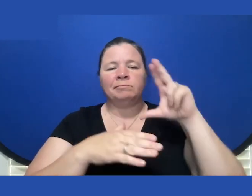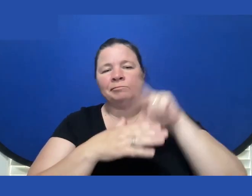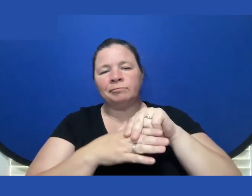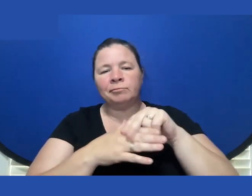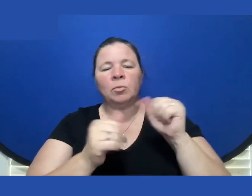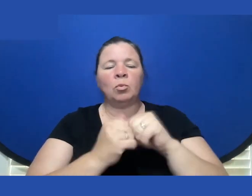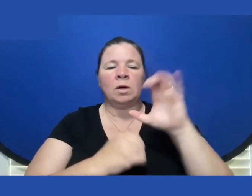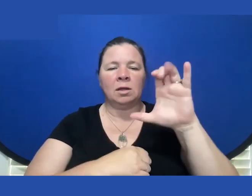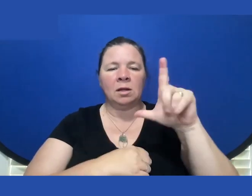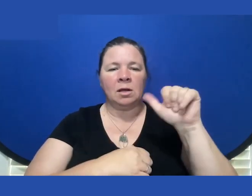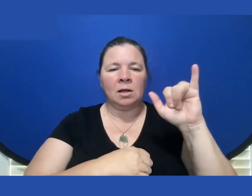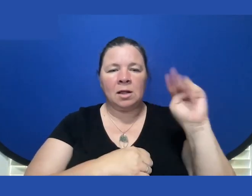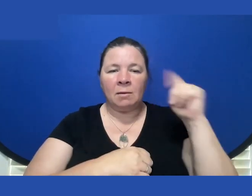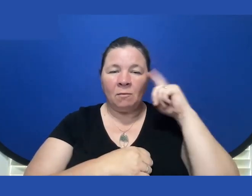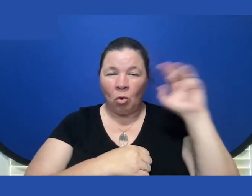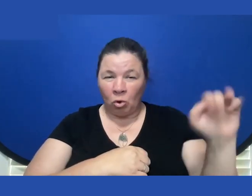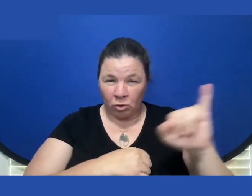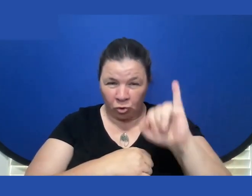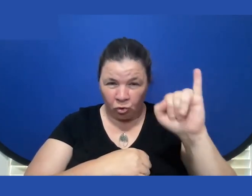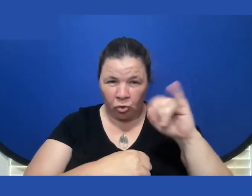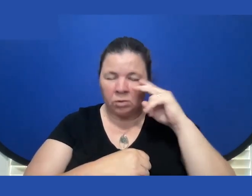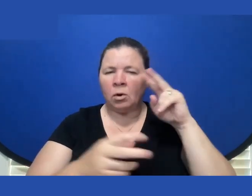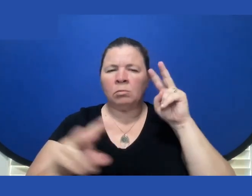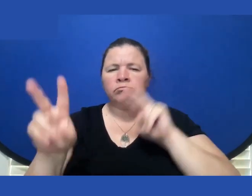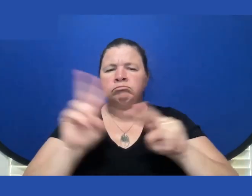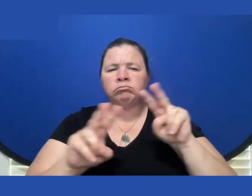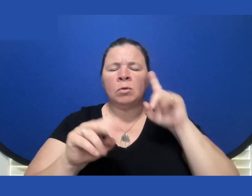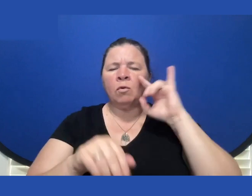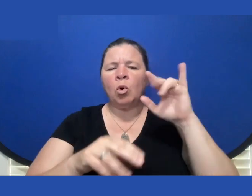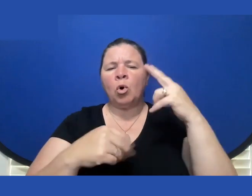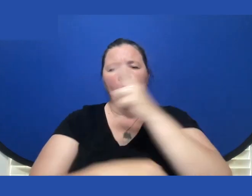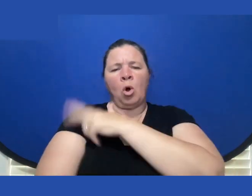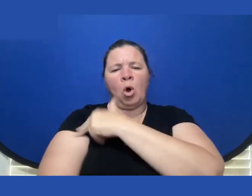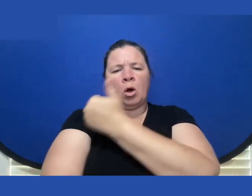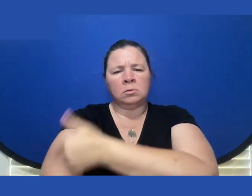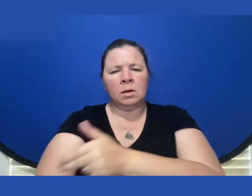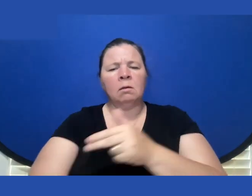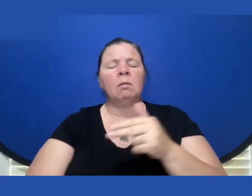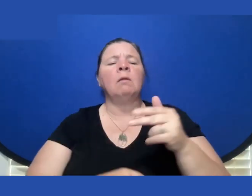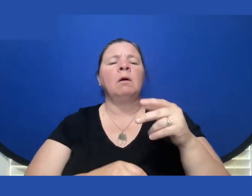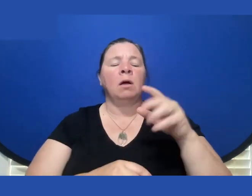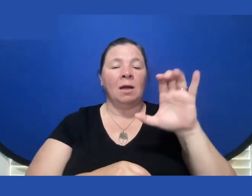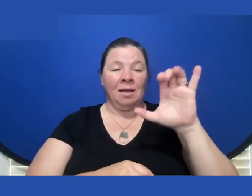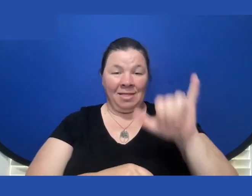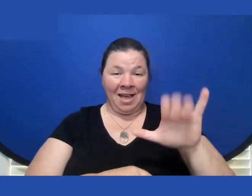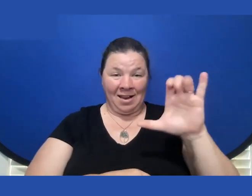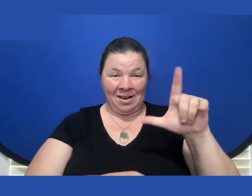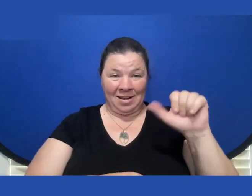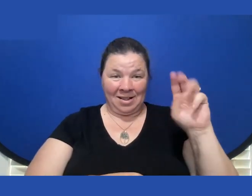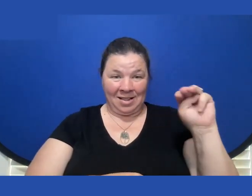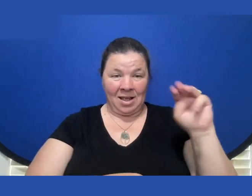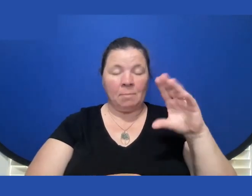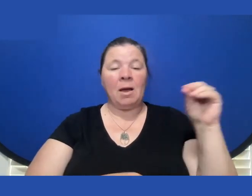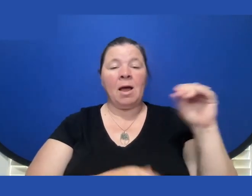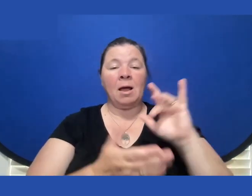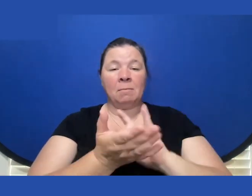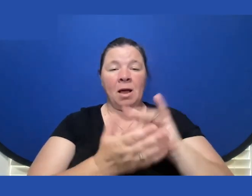it could be something you're reviewing at a hospital, but anything to do with the claim and the medical record, that's our sweet spot